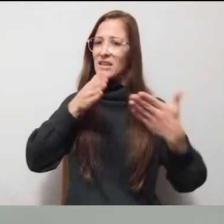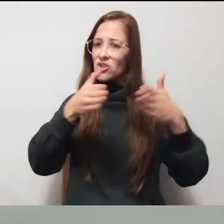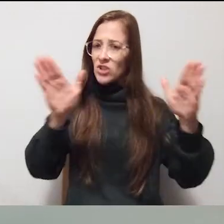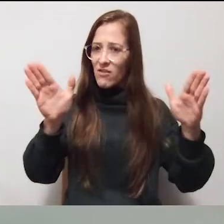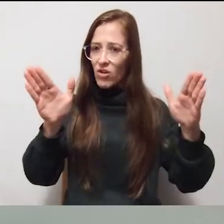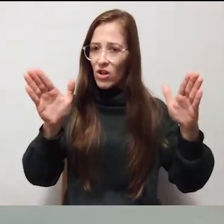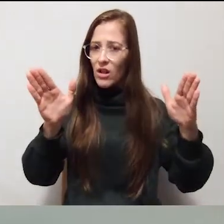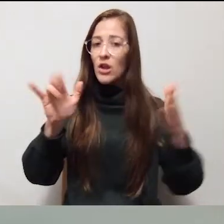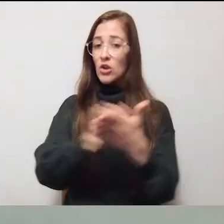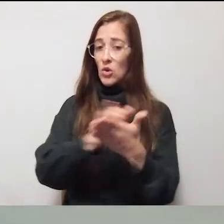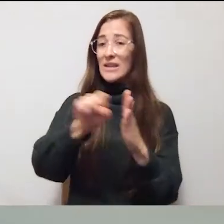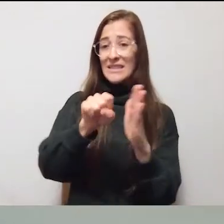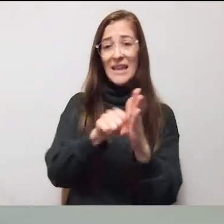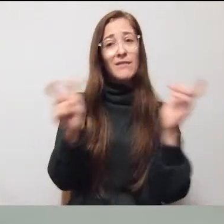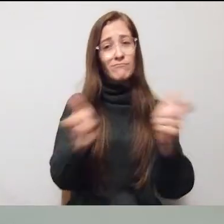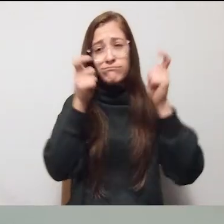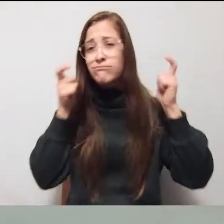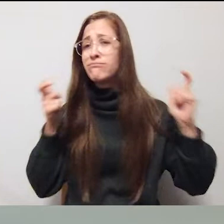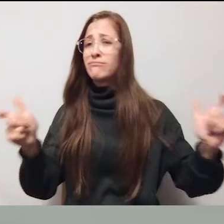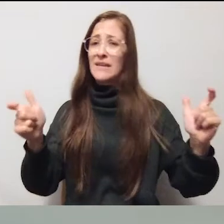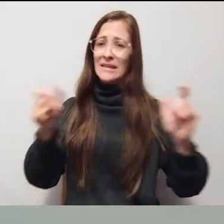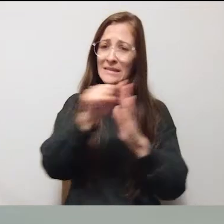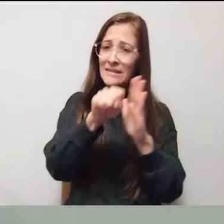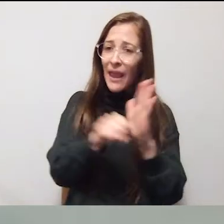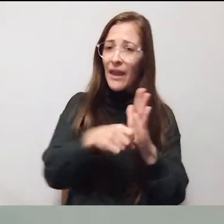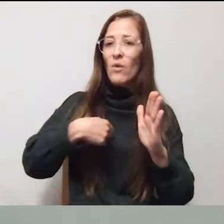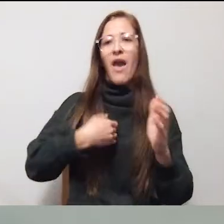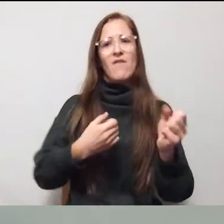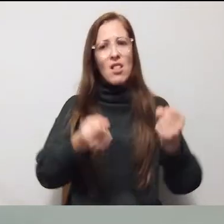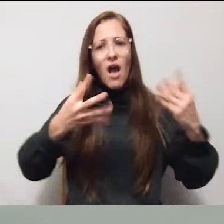New York State is a big state and we have a lot farmland still,